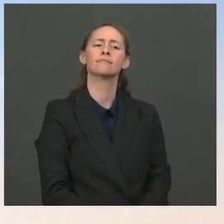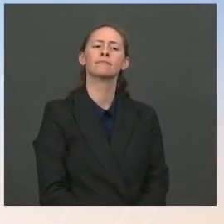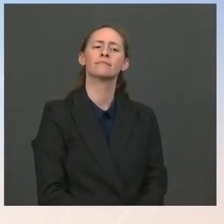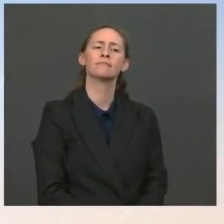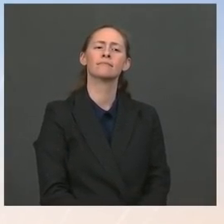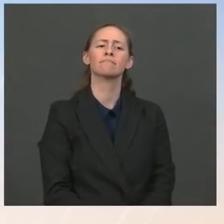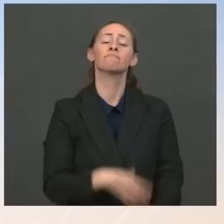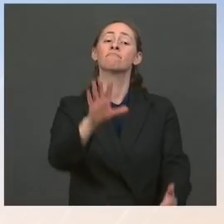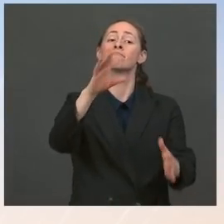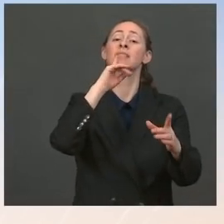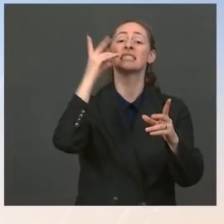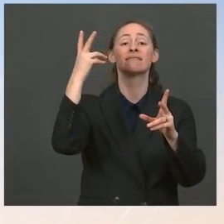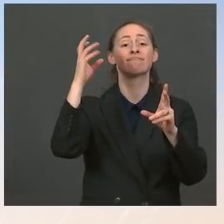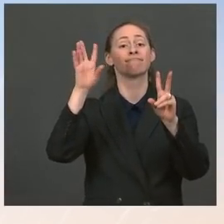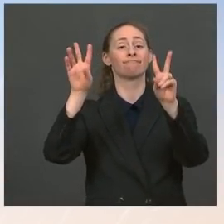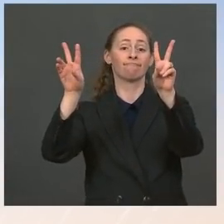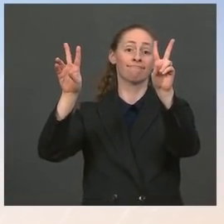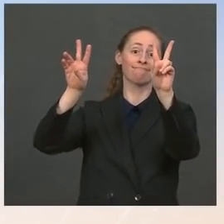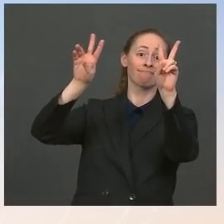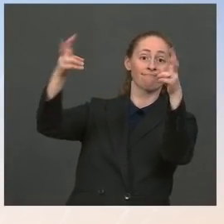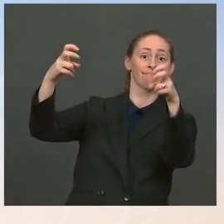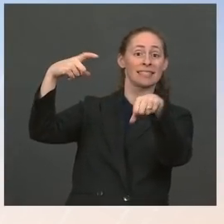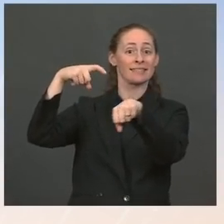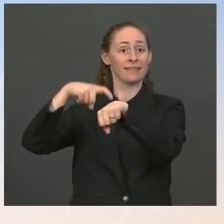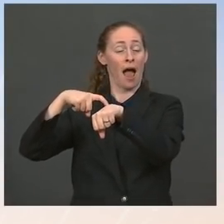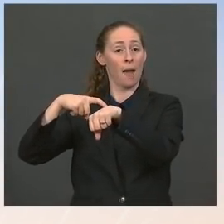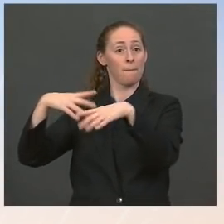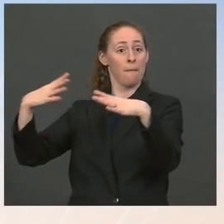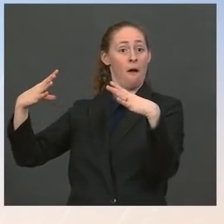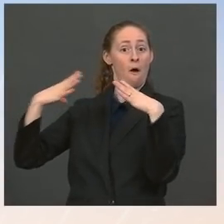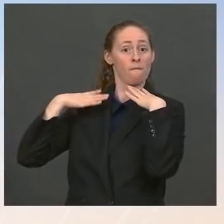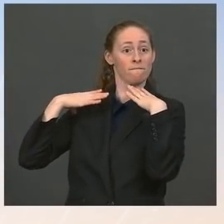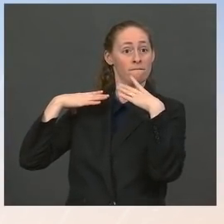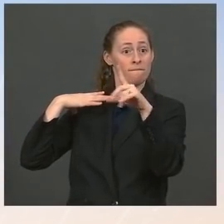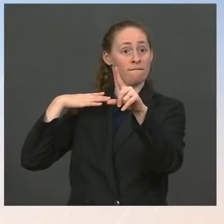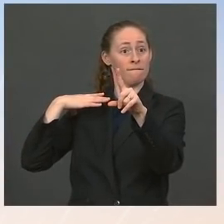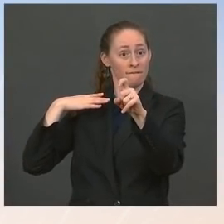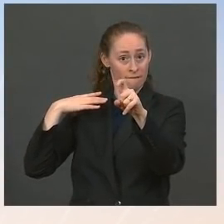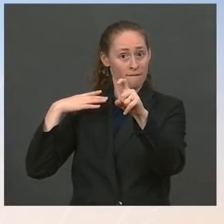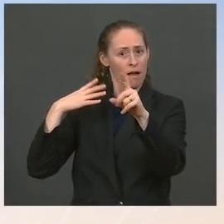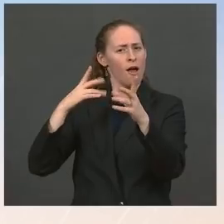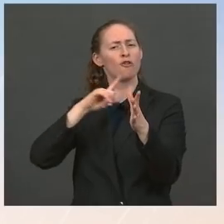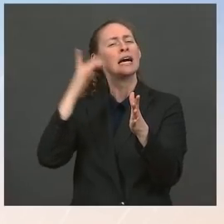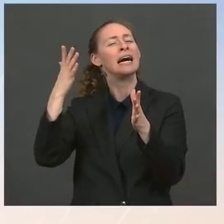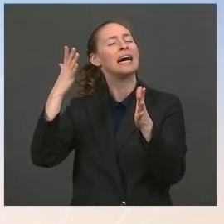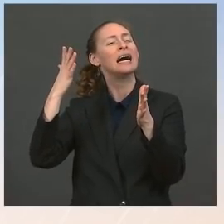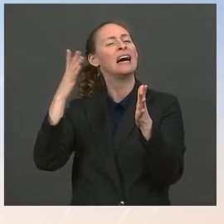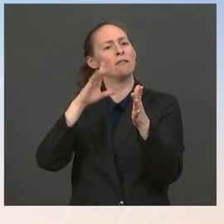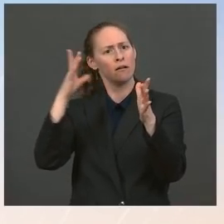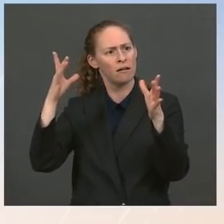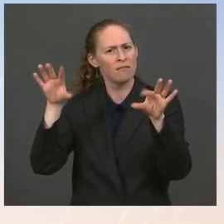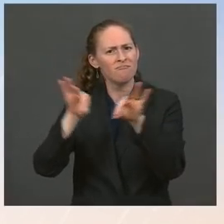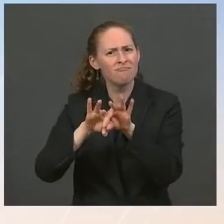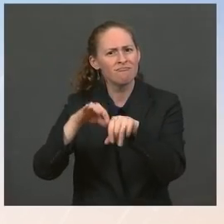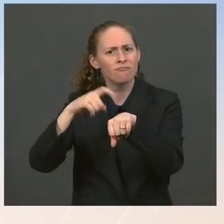It's time to do work -- good work, joyful work, meaningful work. But it's time to do important work. But let me also say, as a new parent,